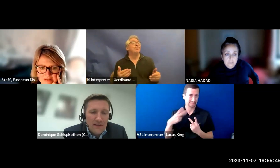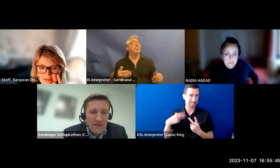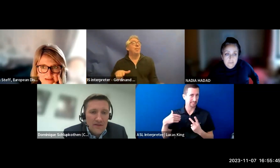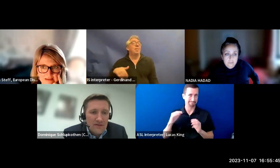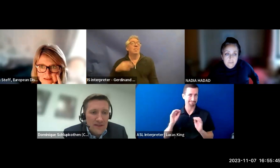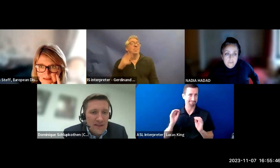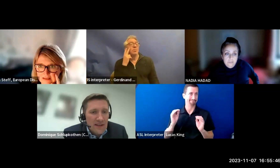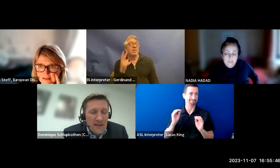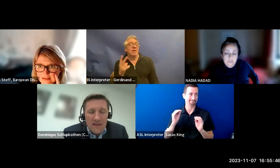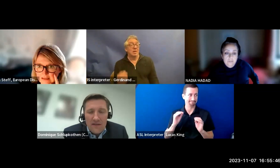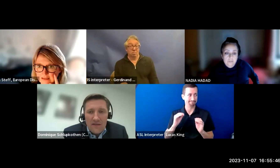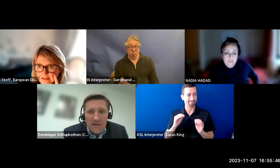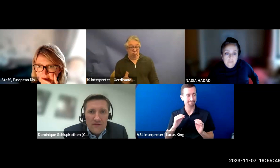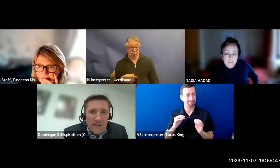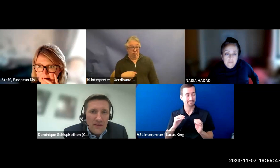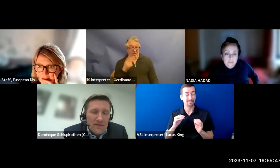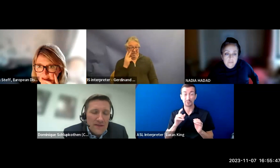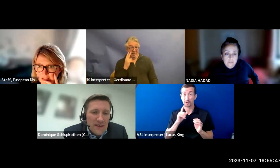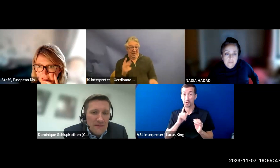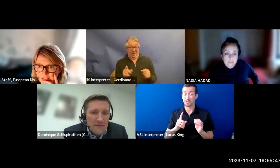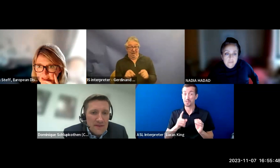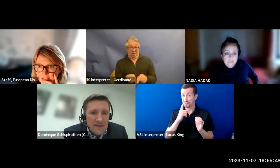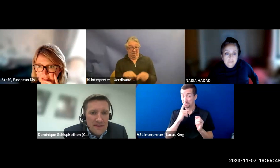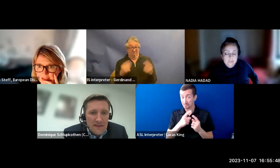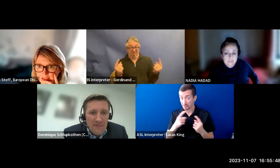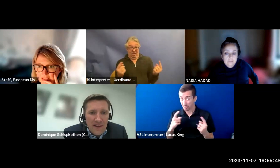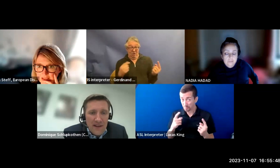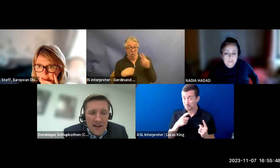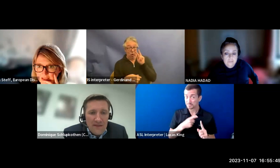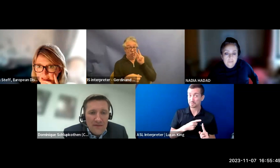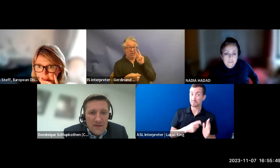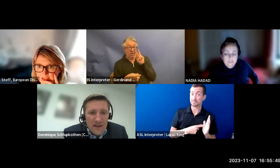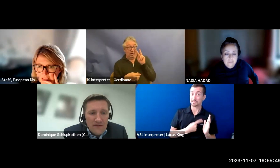On the contrary, oftentimes we still have to counter